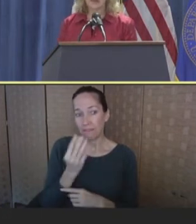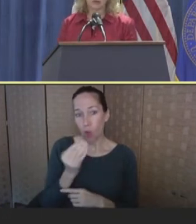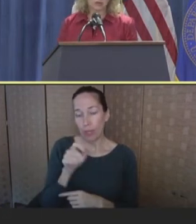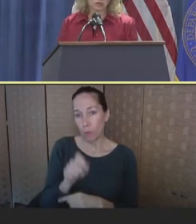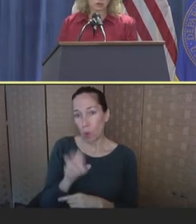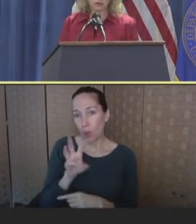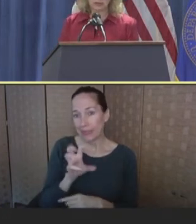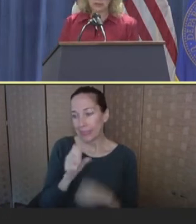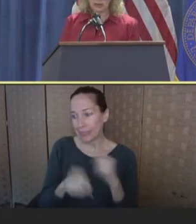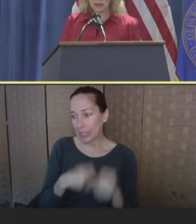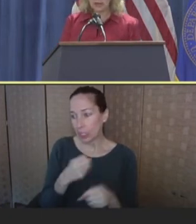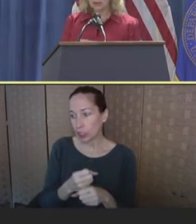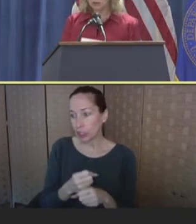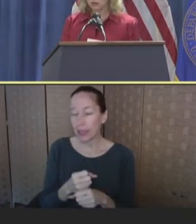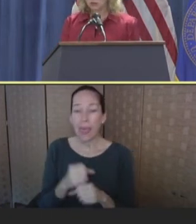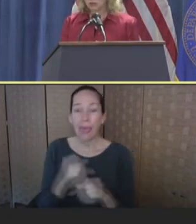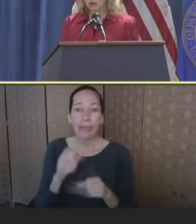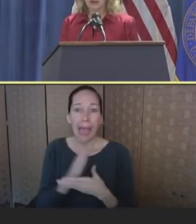age in New York State is 39 years.